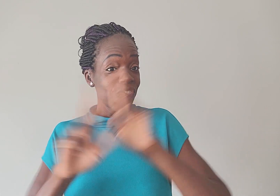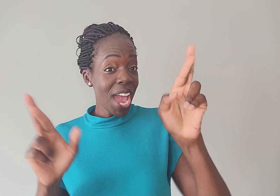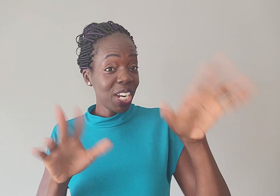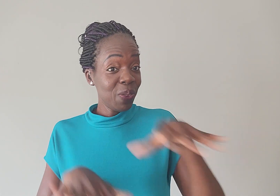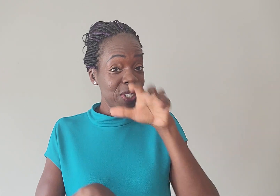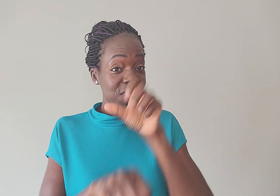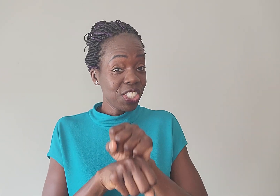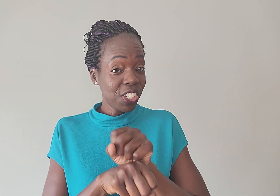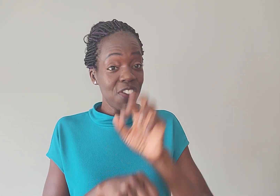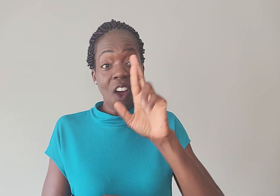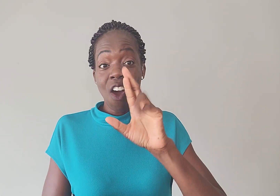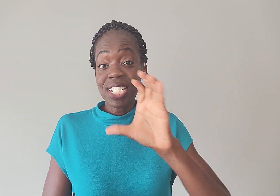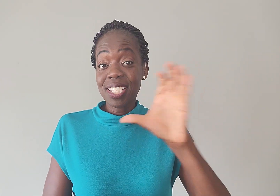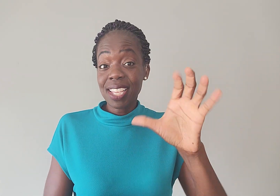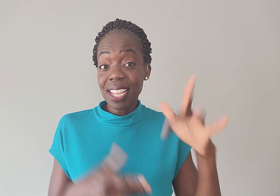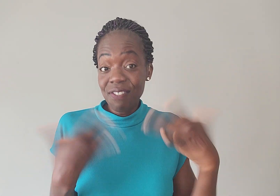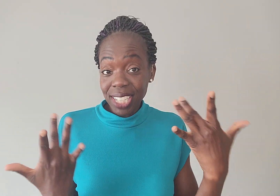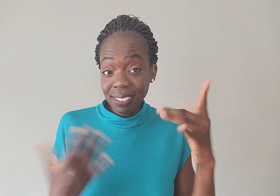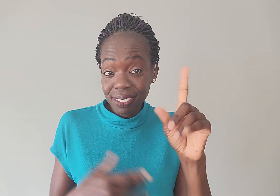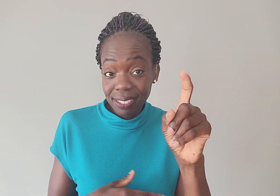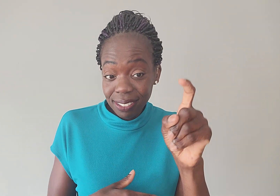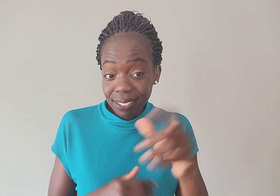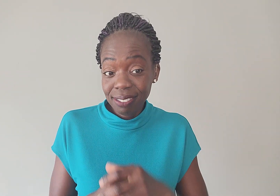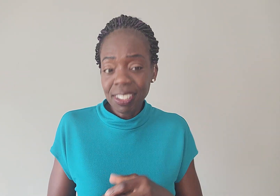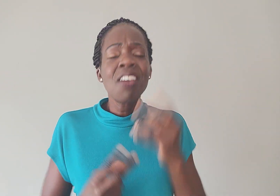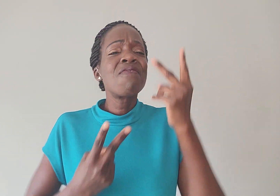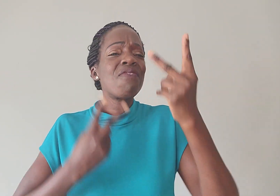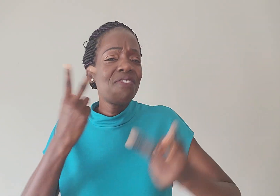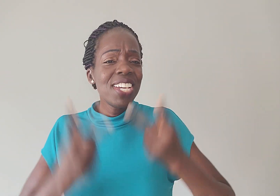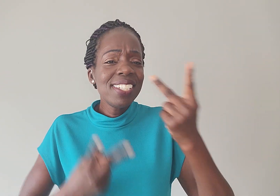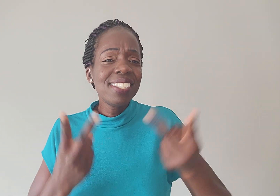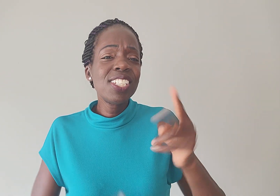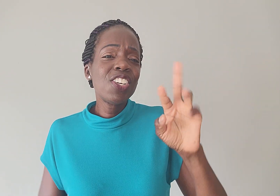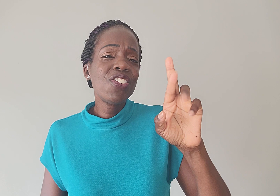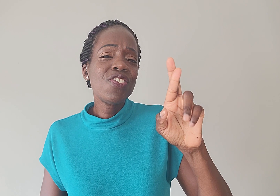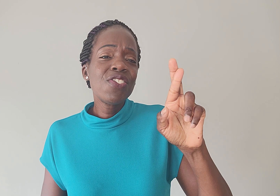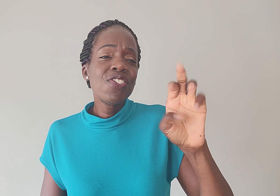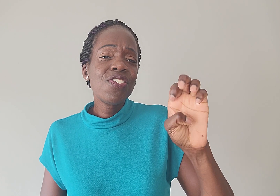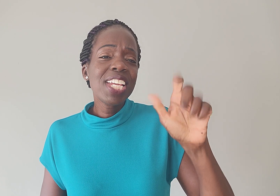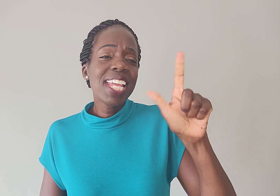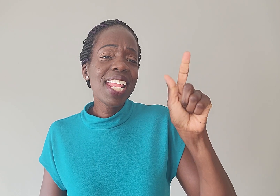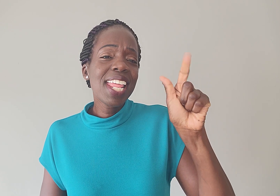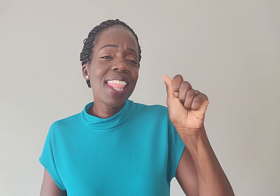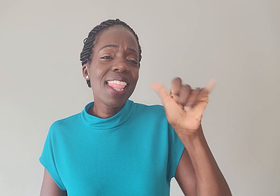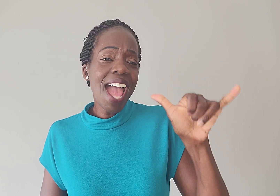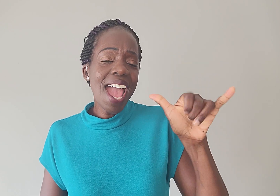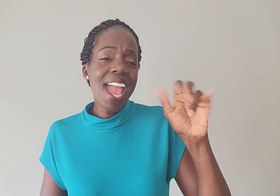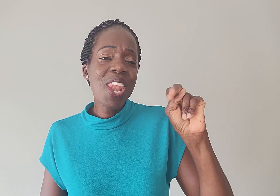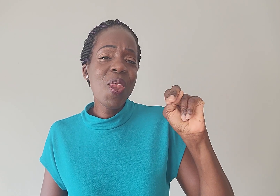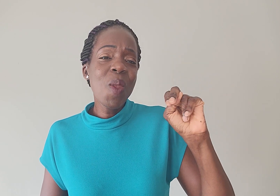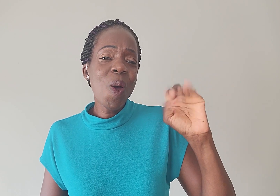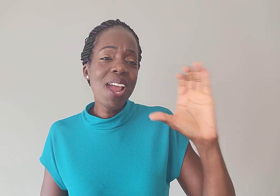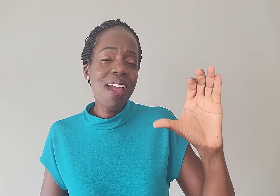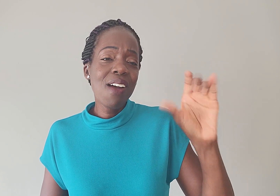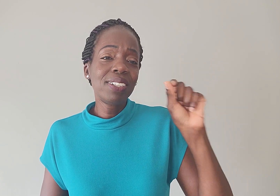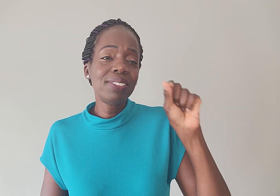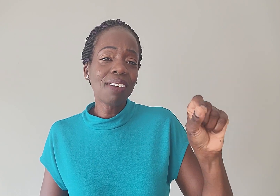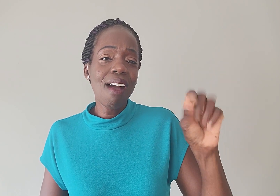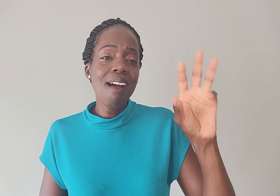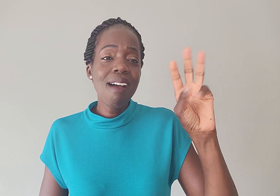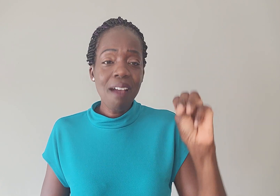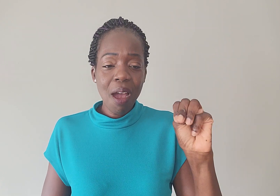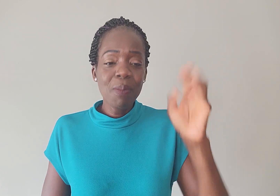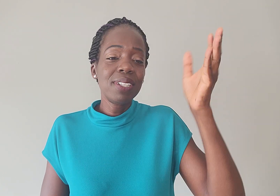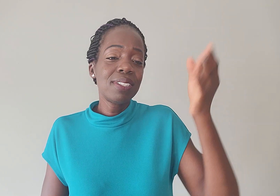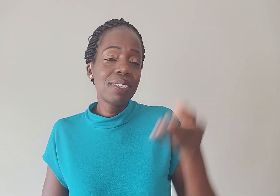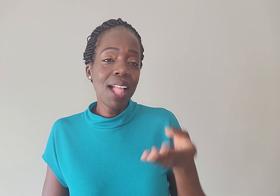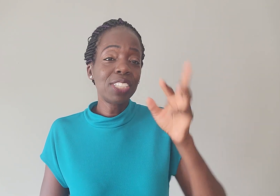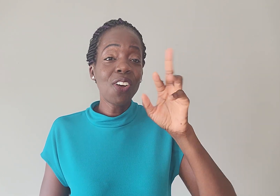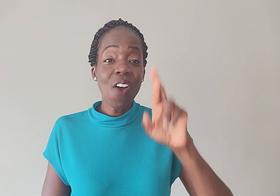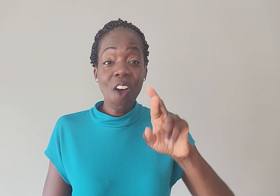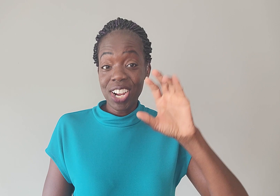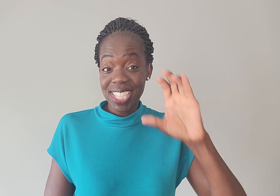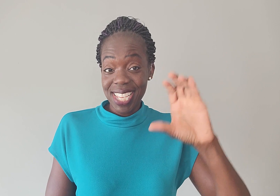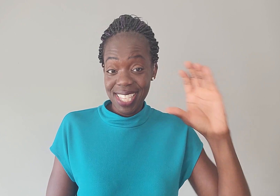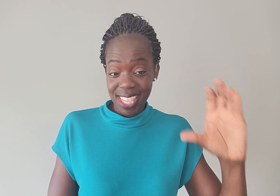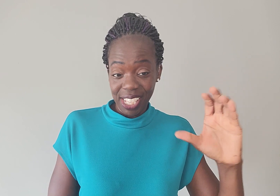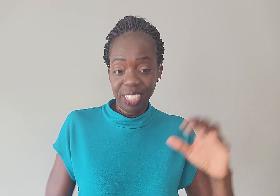Ready to book your RCC event? Visit relaync.com/rcc.